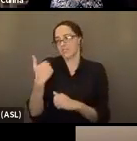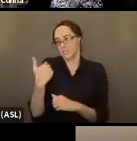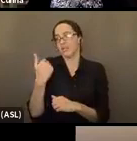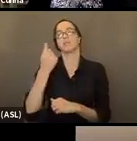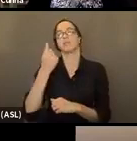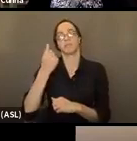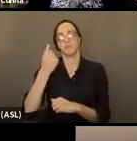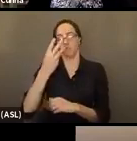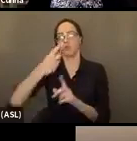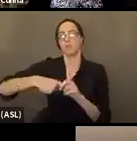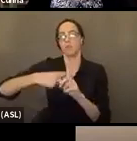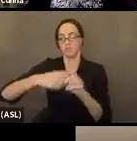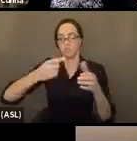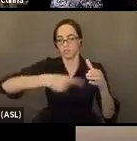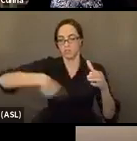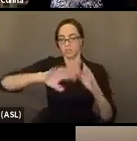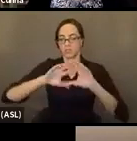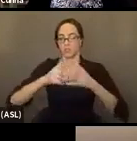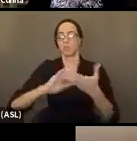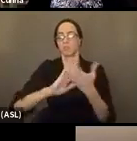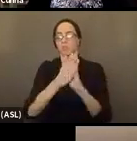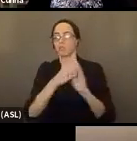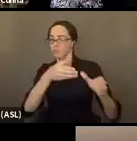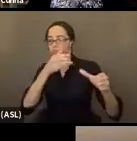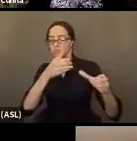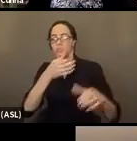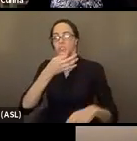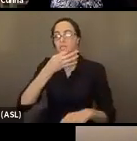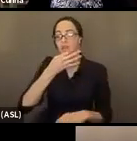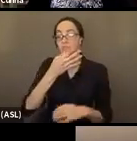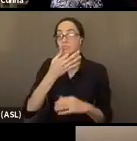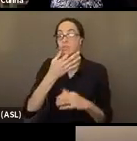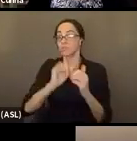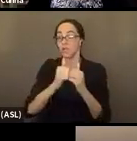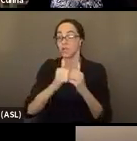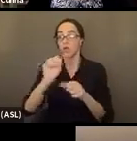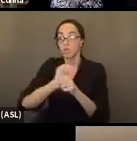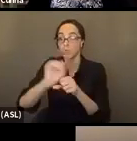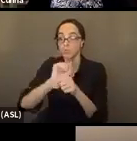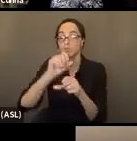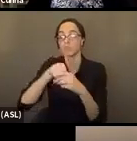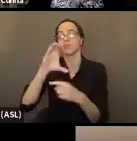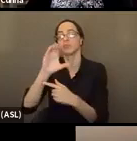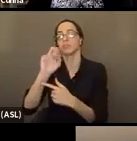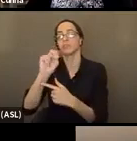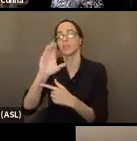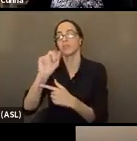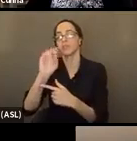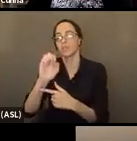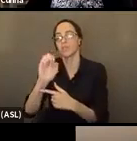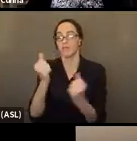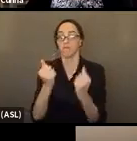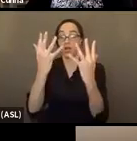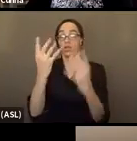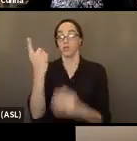working in the kincaid fire last year and the flood of 2019 and the more recent